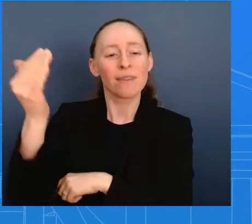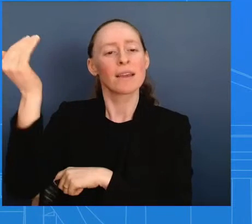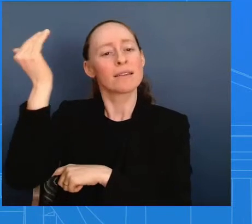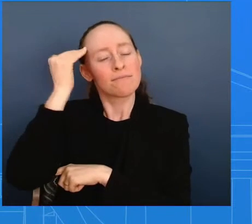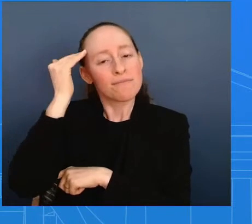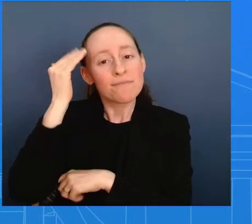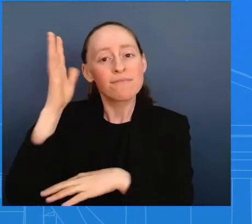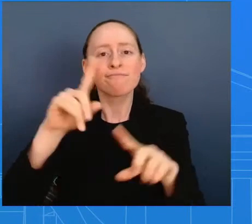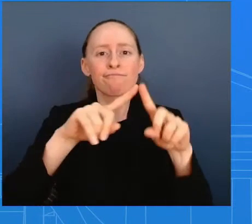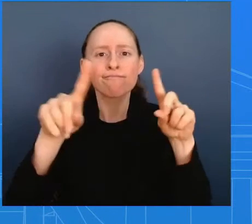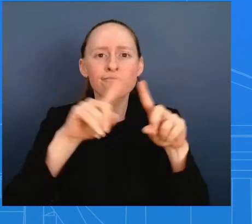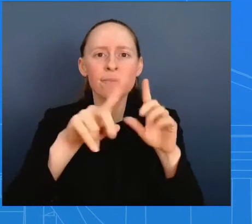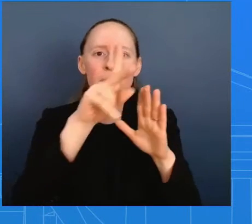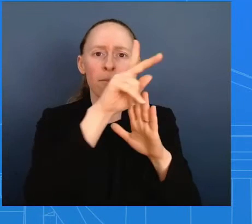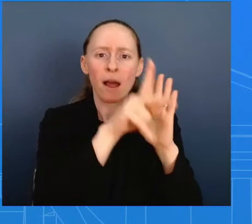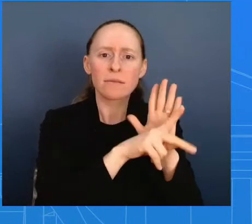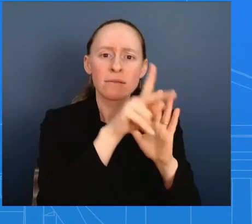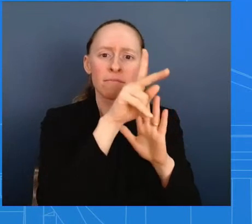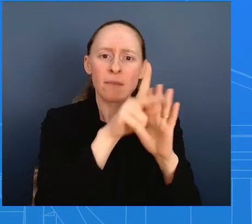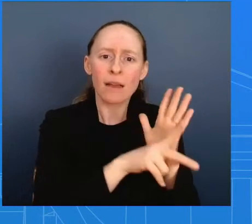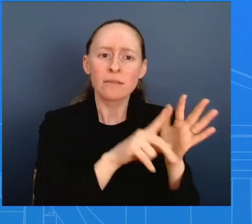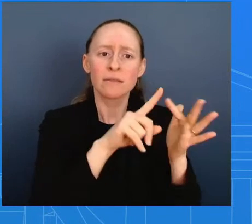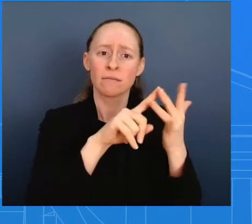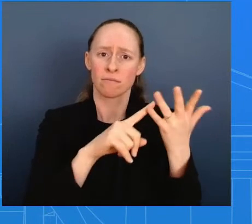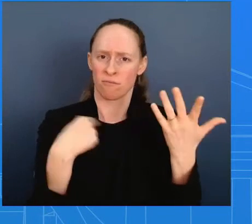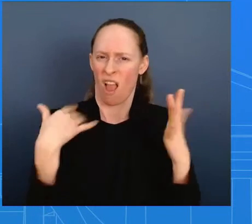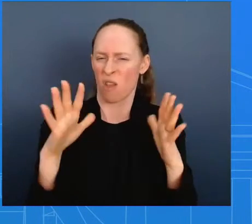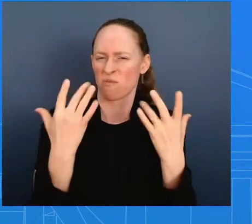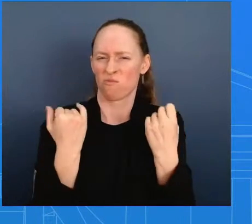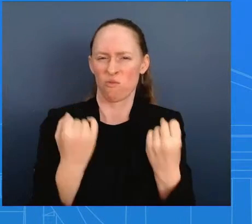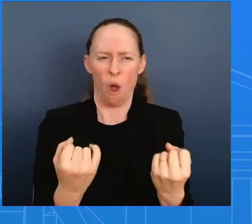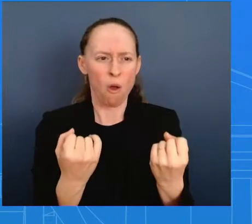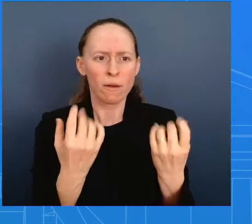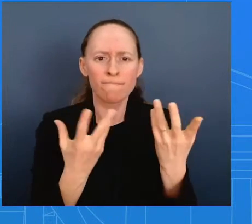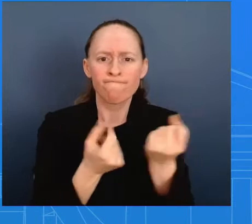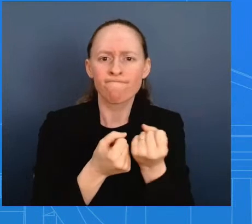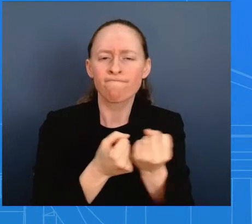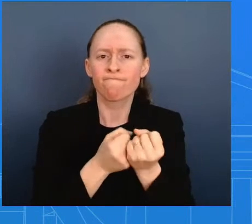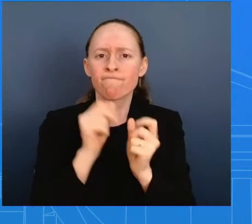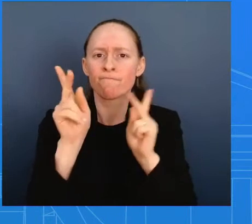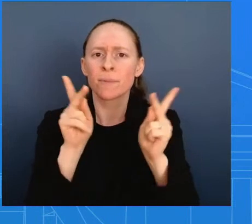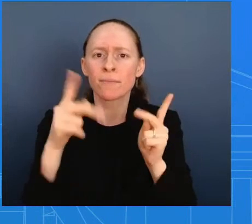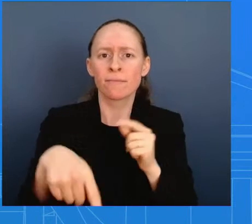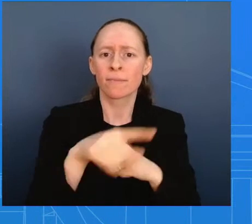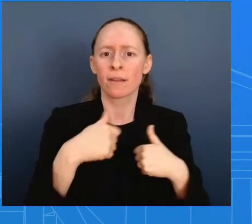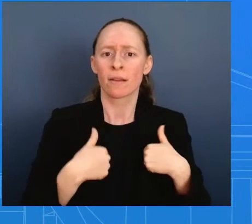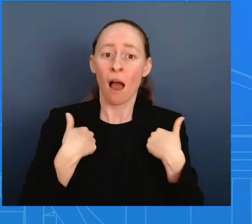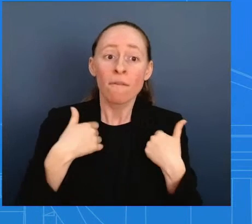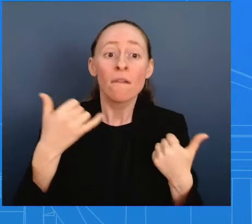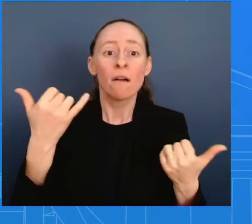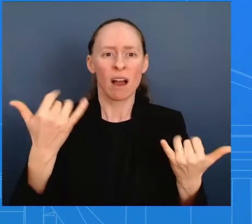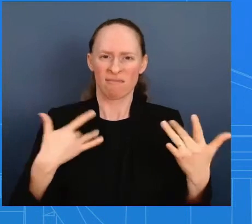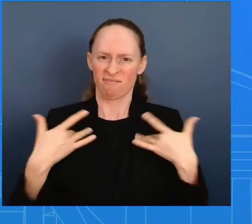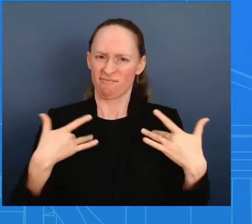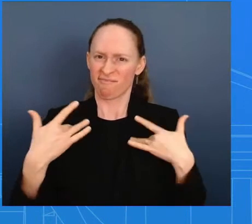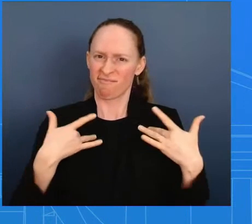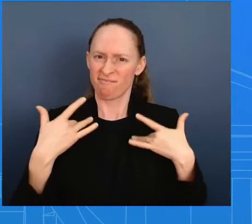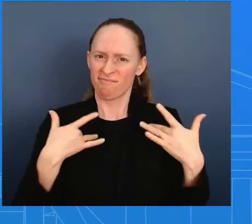They're deeply human for the hostage families. They're deeply human for those who lost their lives in a massacre on October 7th